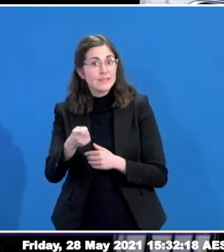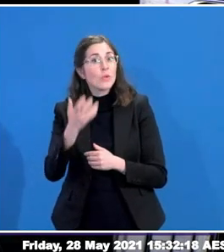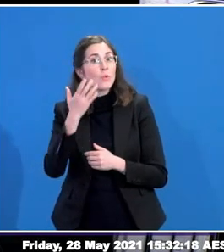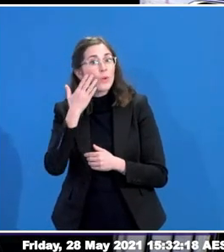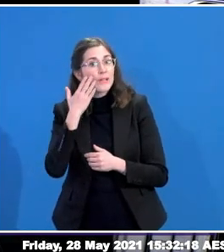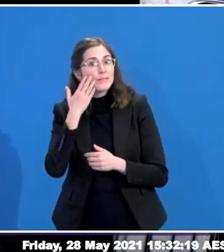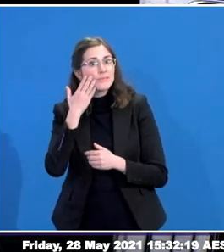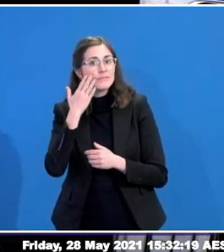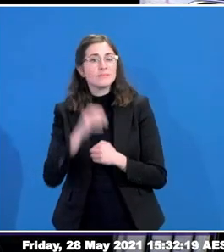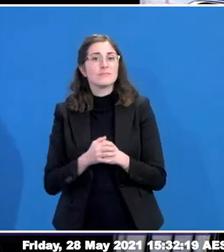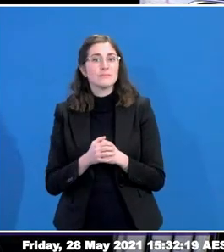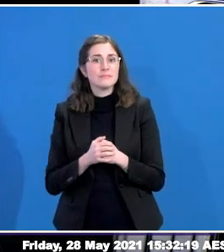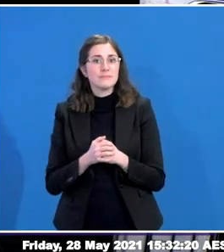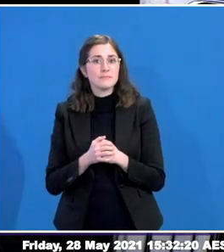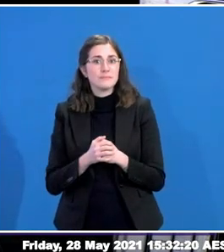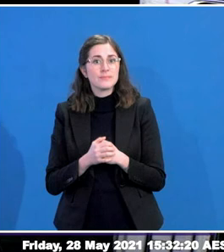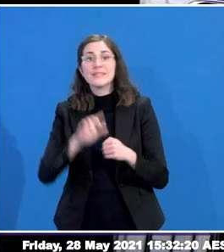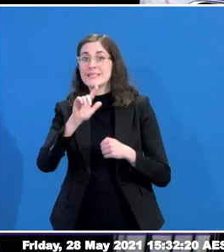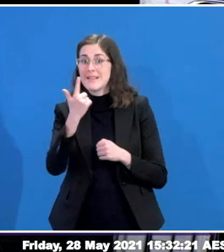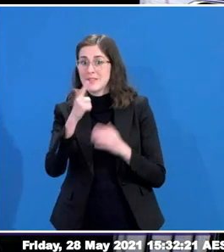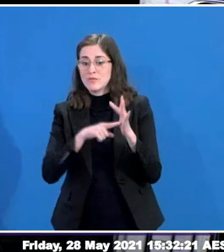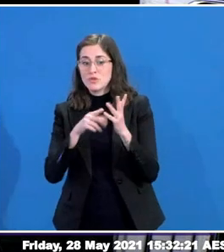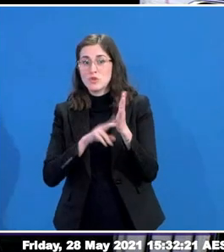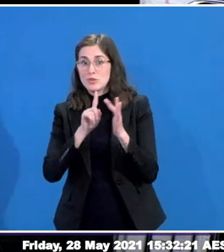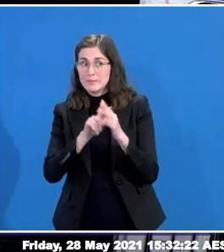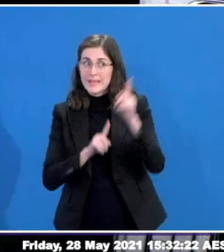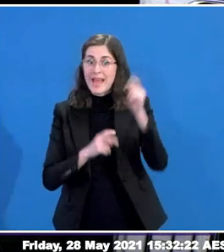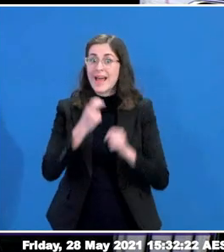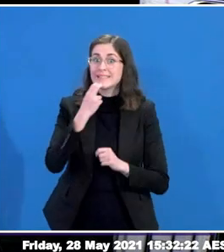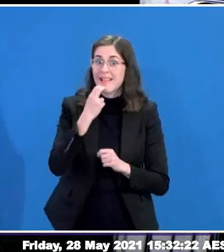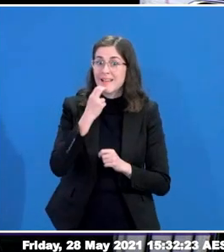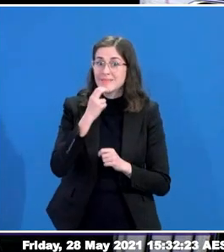scheduled to take place in Adelaide on 7 June, which is Monday week.